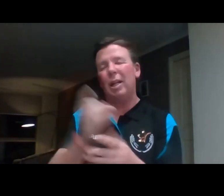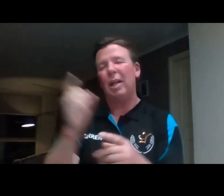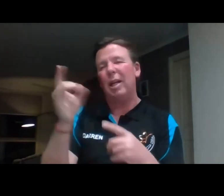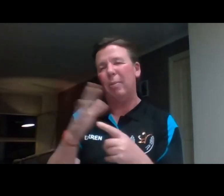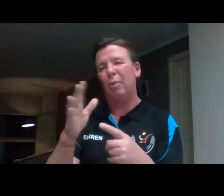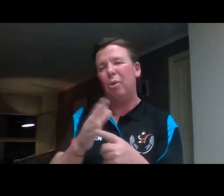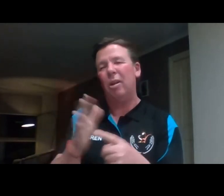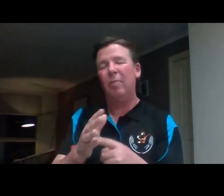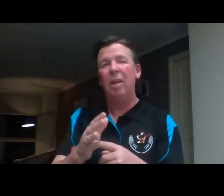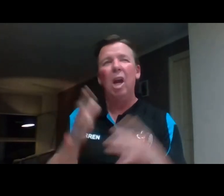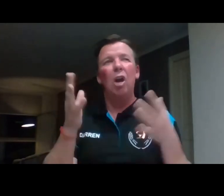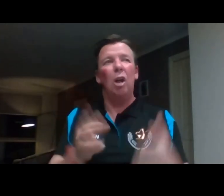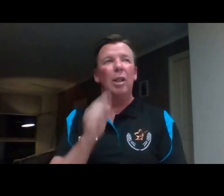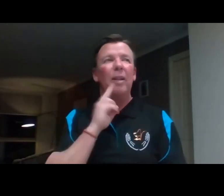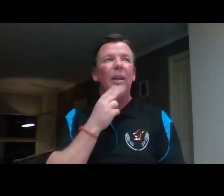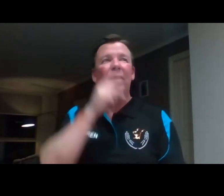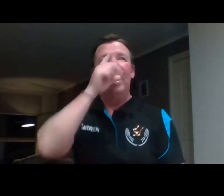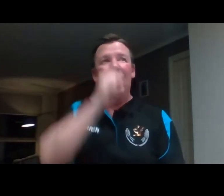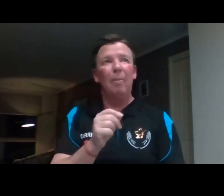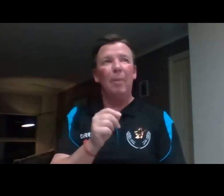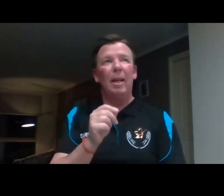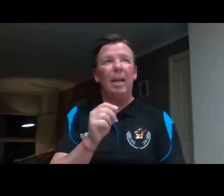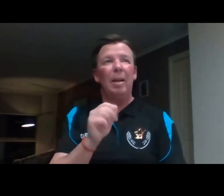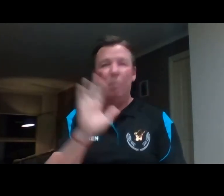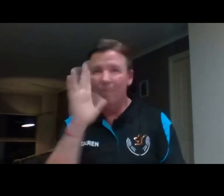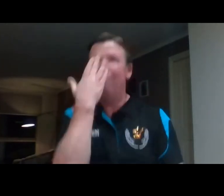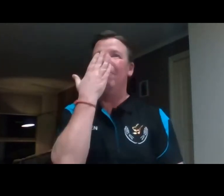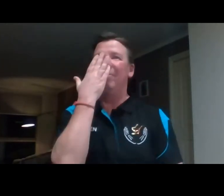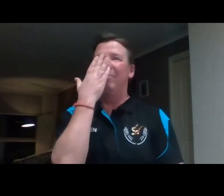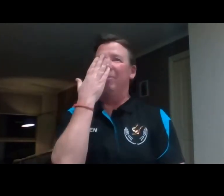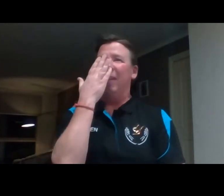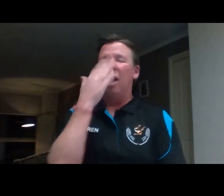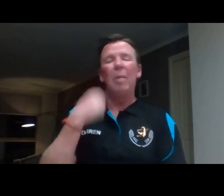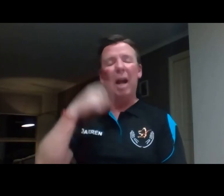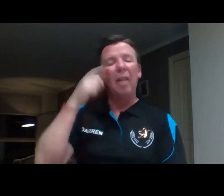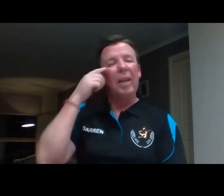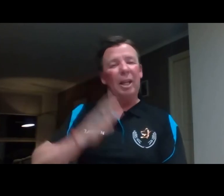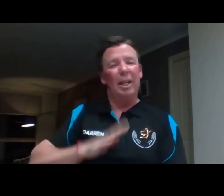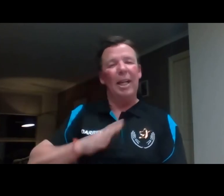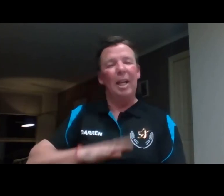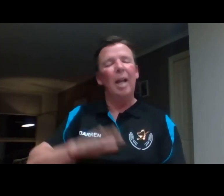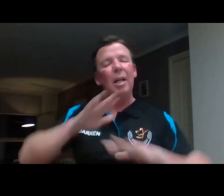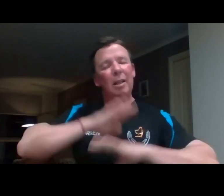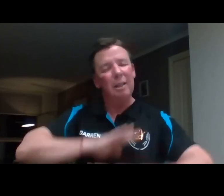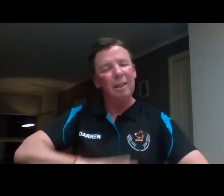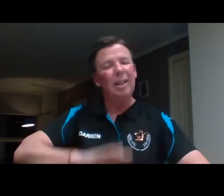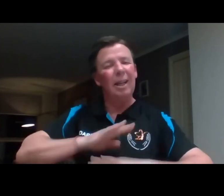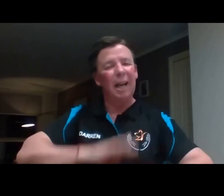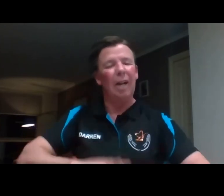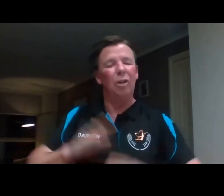approach people. It depends on attitude. I think that's really important.